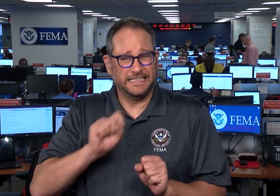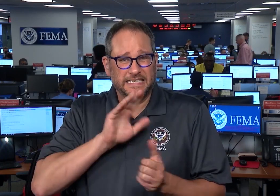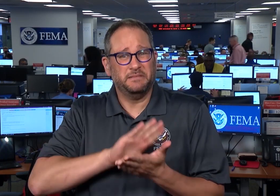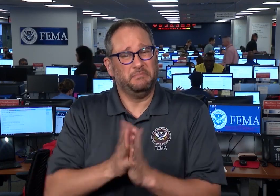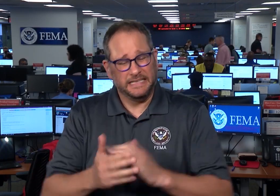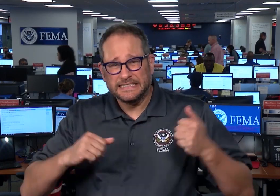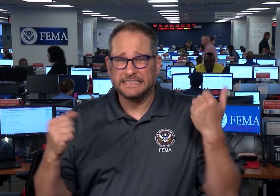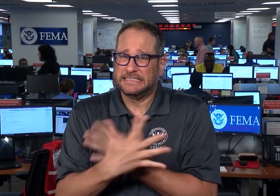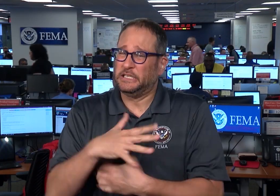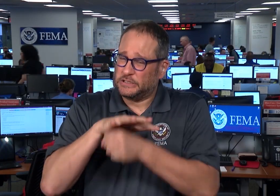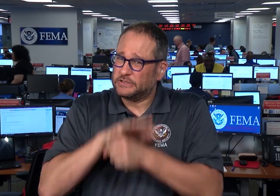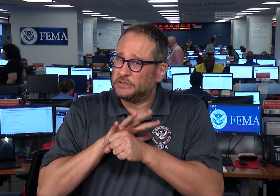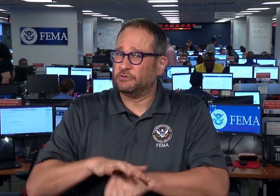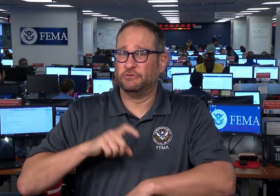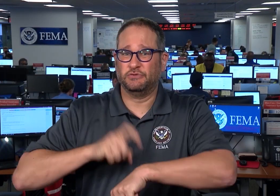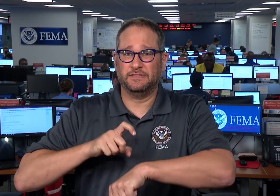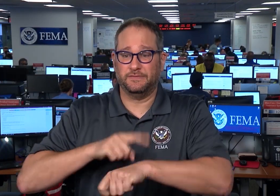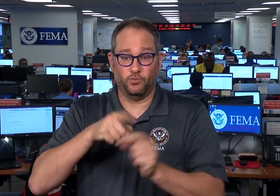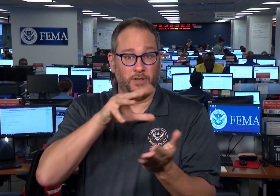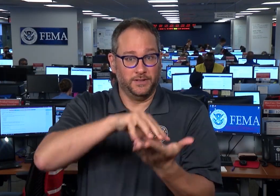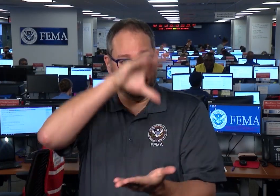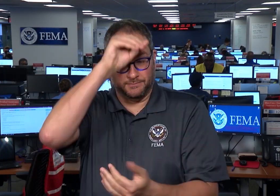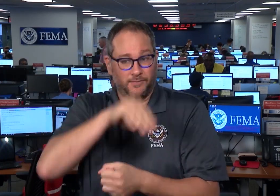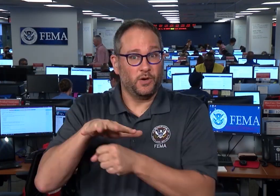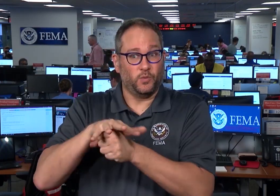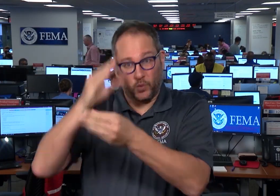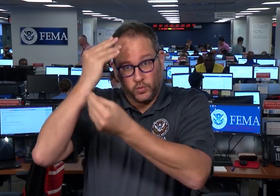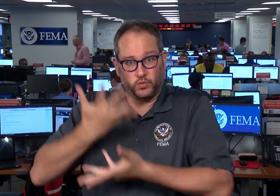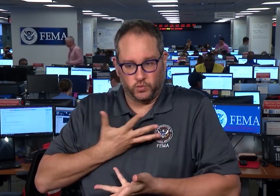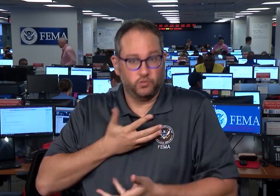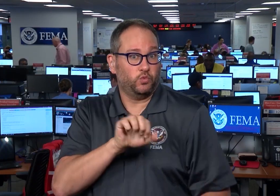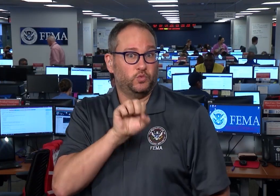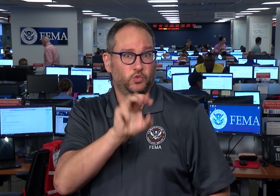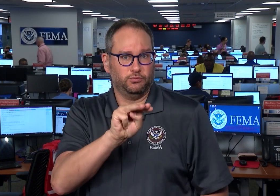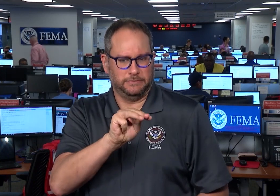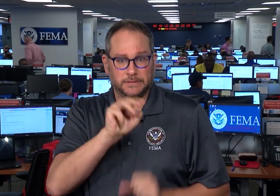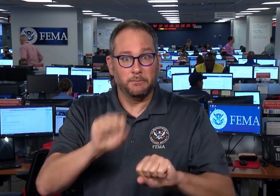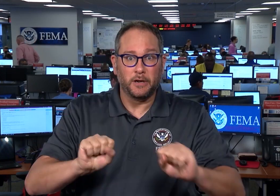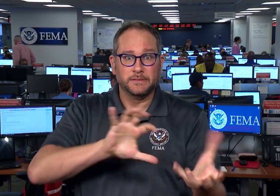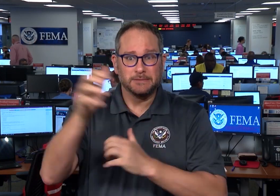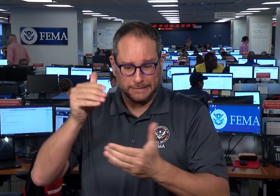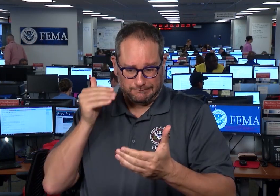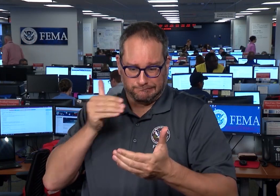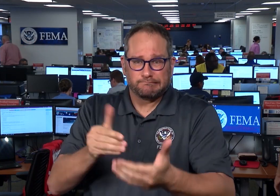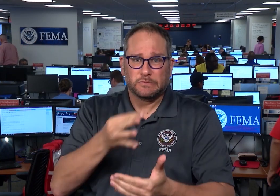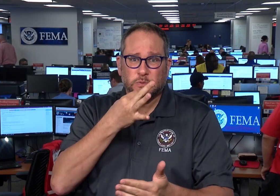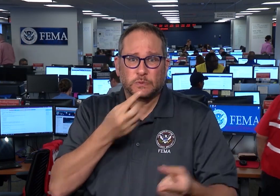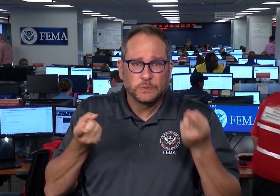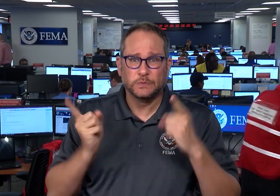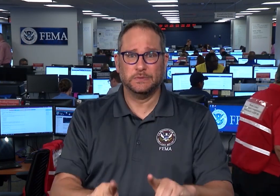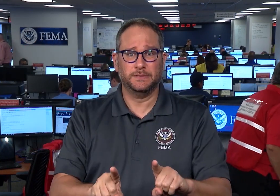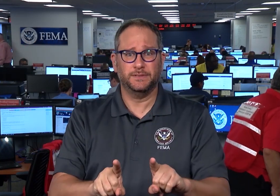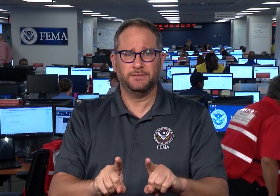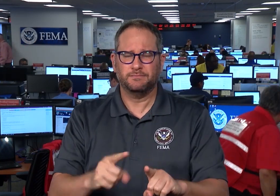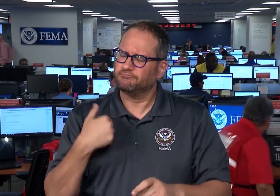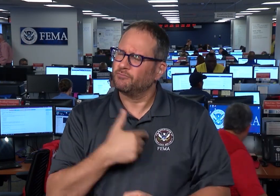It can be a scary and stressful time when you find out on the local news or social media that a possible disaster may happen soon.